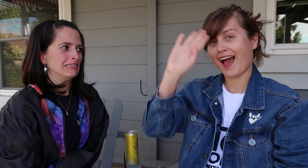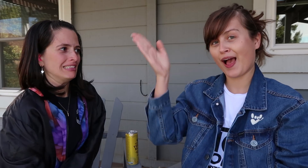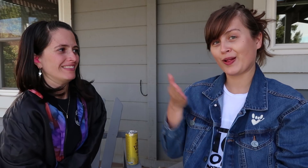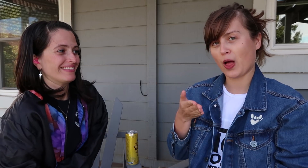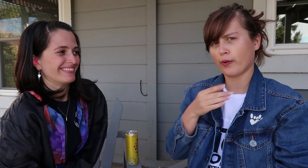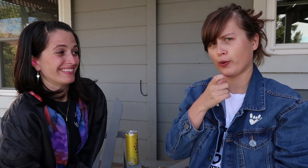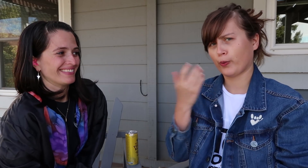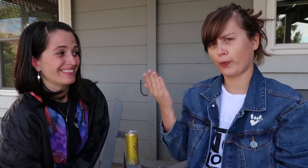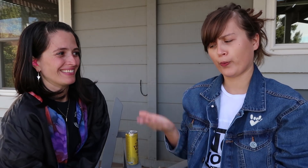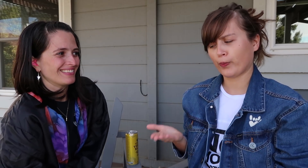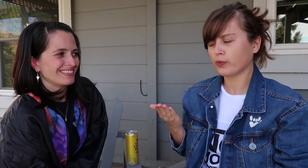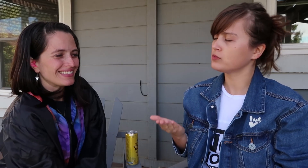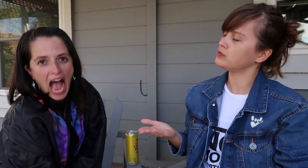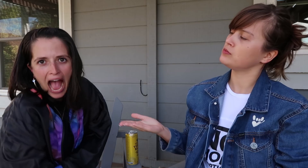Hello! Who is this?